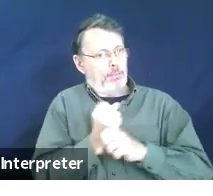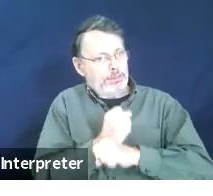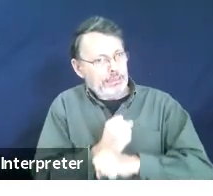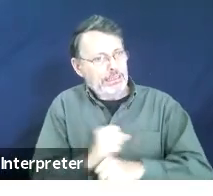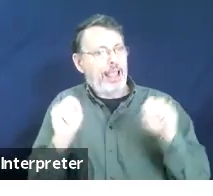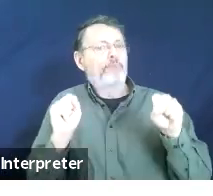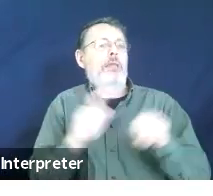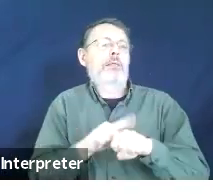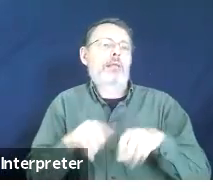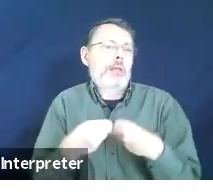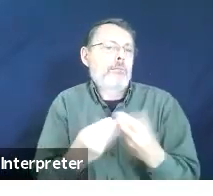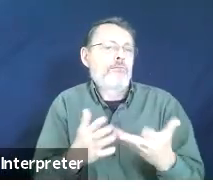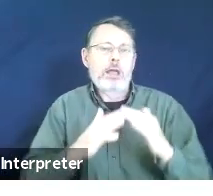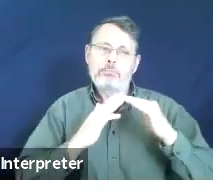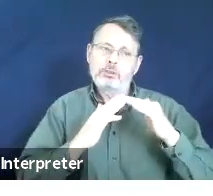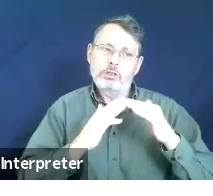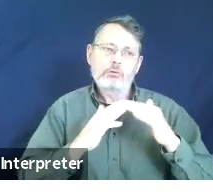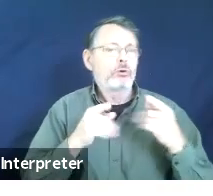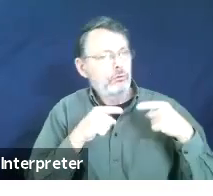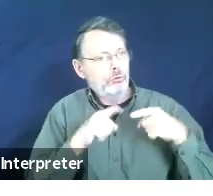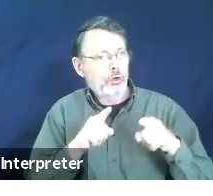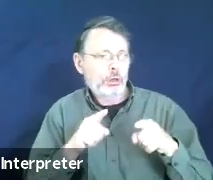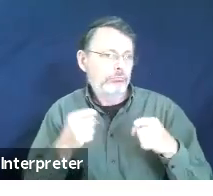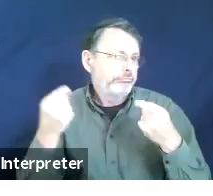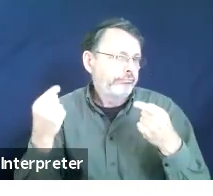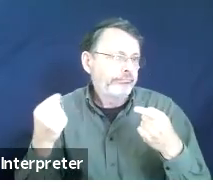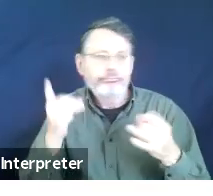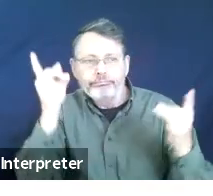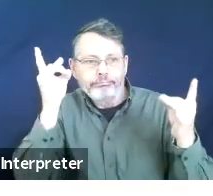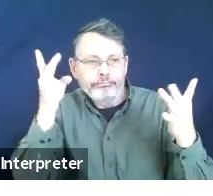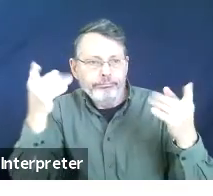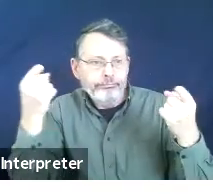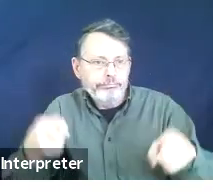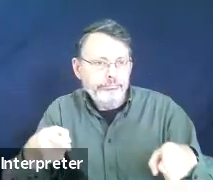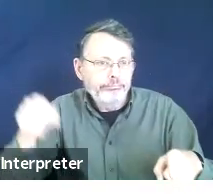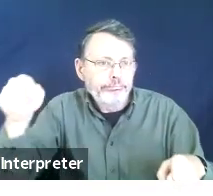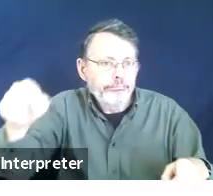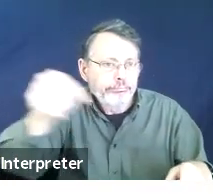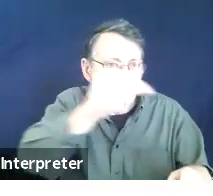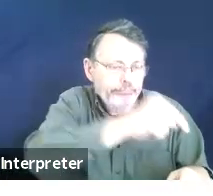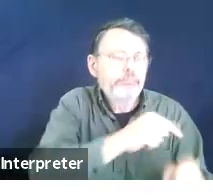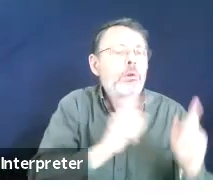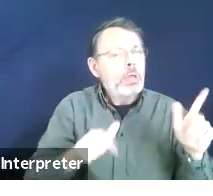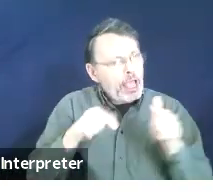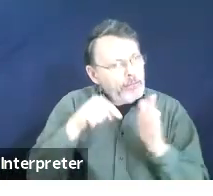during a subsequent disaster. So we have been doing some extensive work in revising a lot